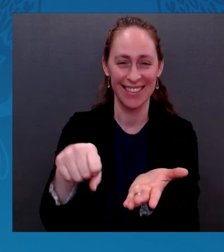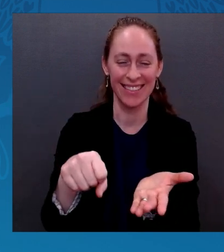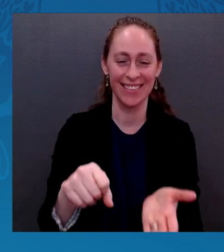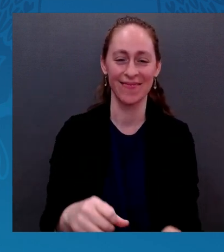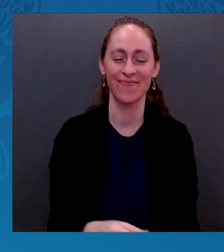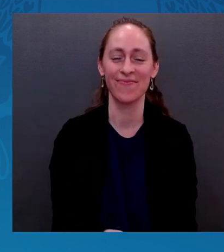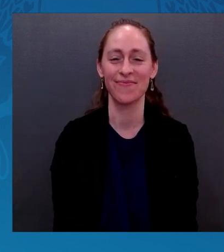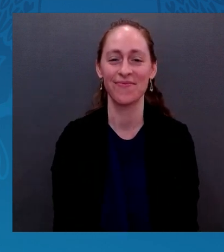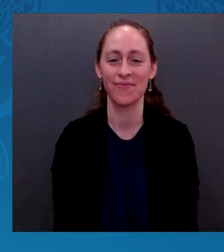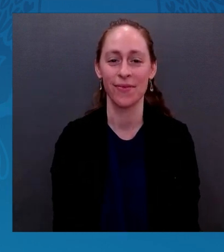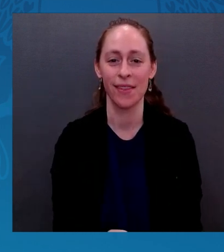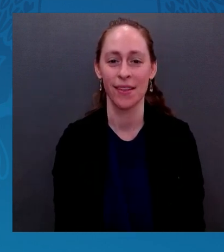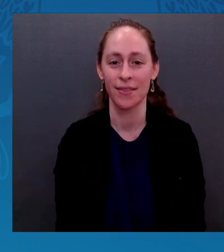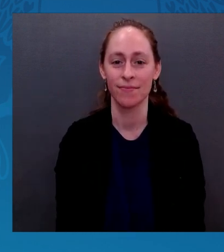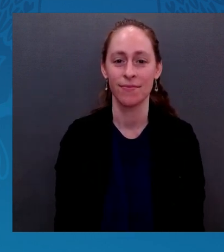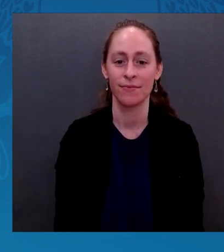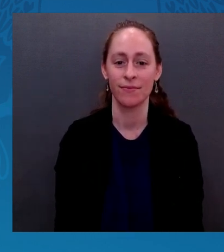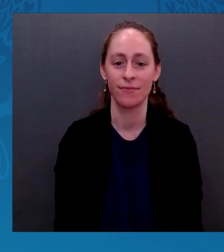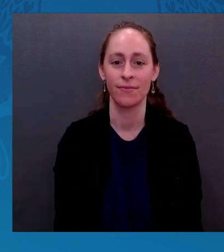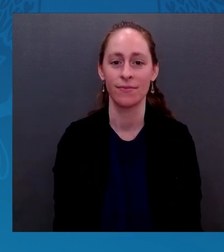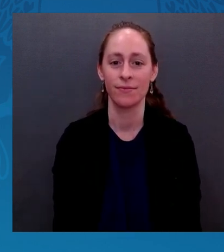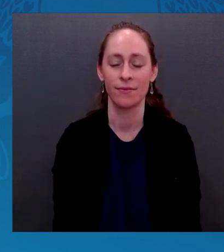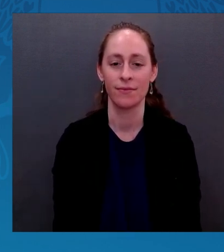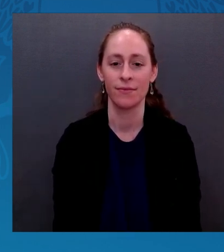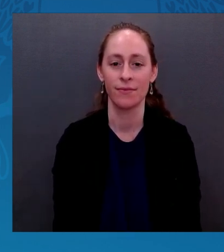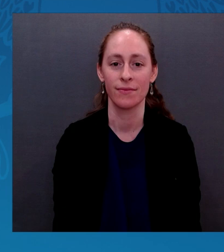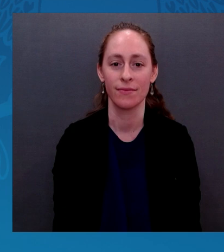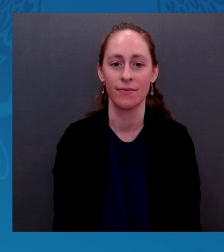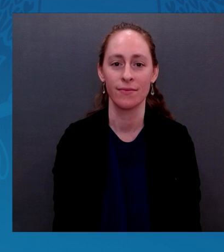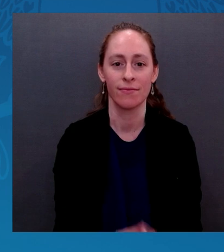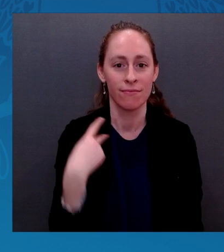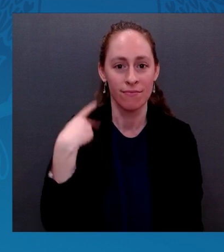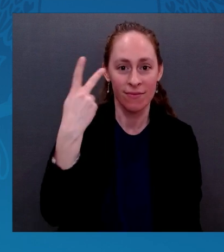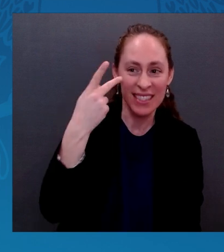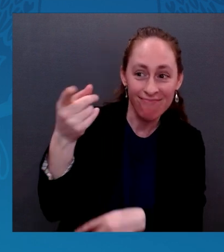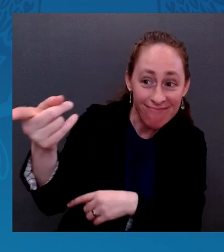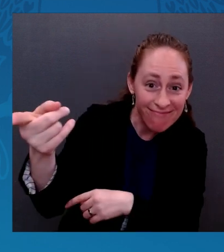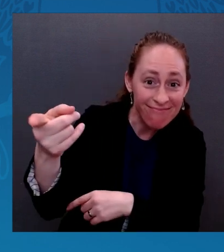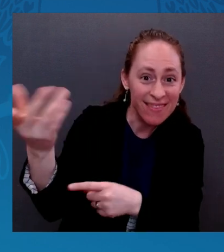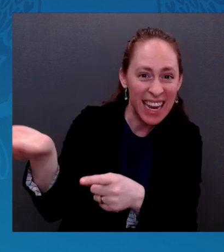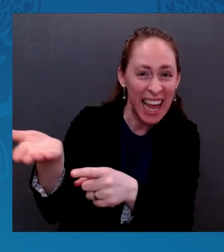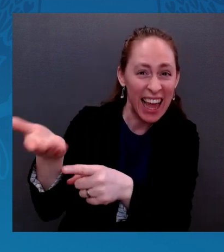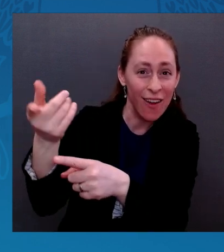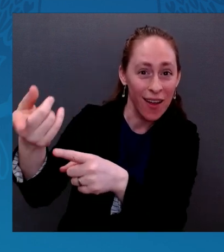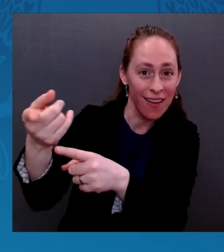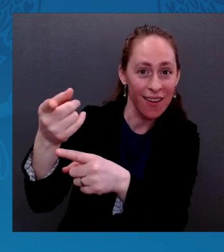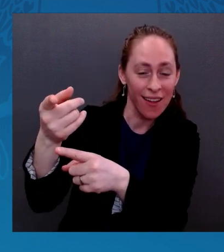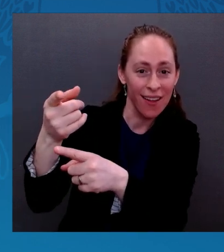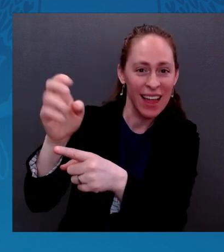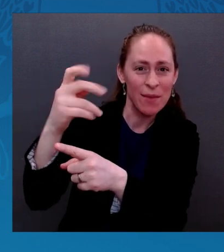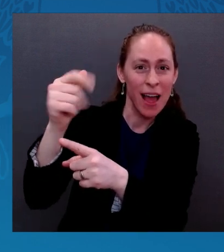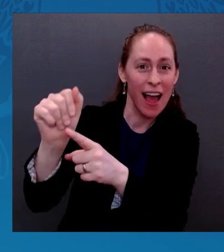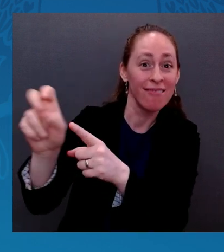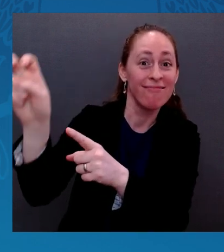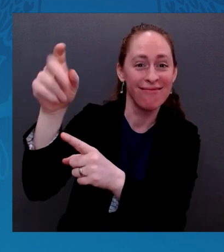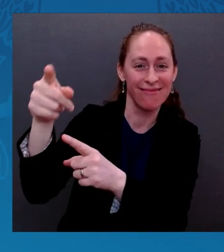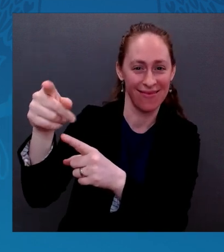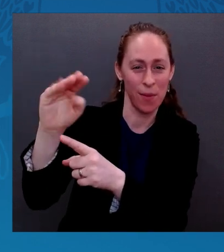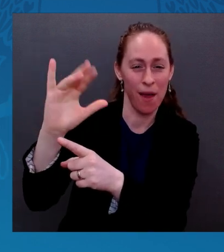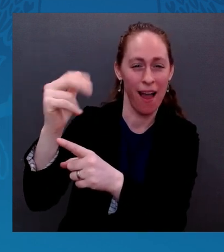welcome back again to New Jersey. Thrilled to have you here. You and I have a virtual and telephone relationship, but it's great to be with you face to face.